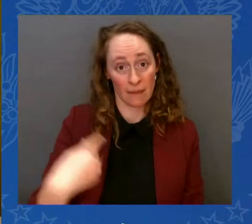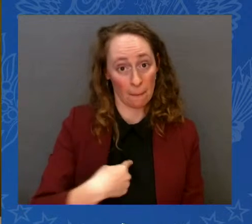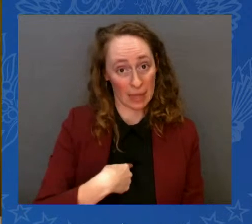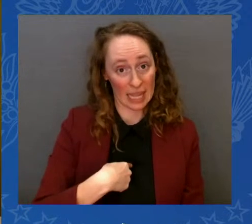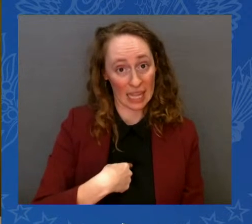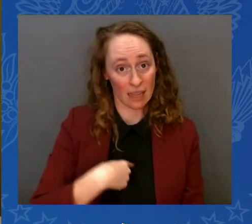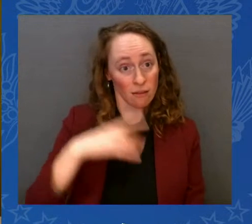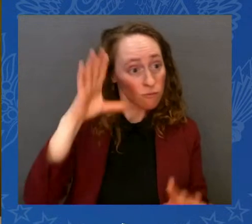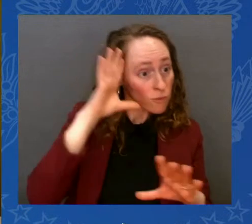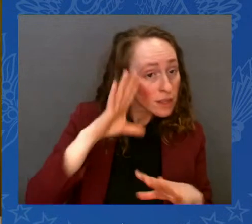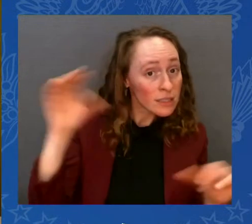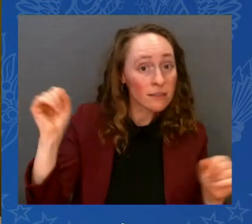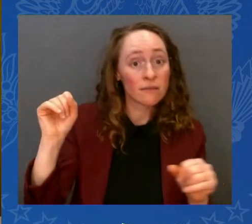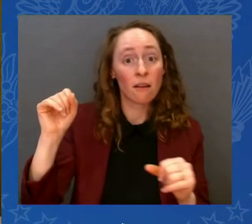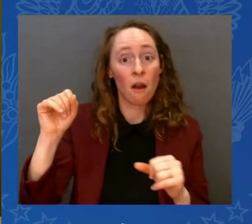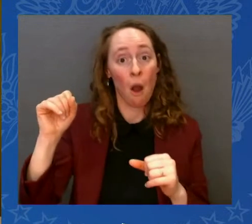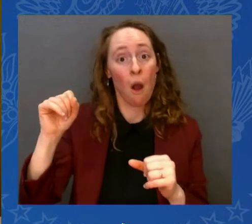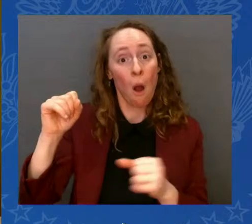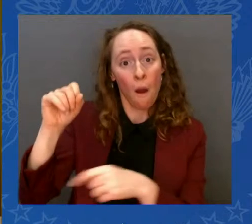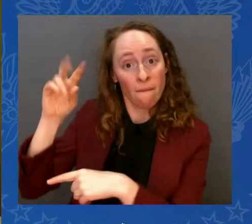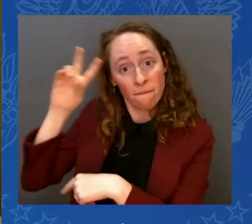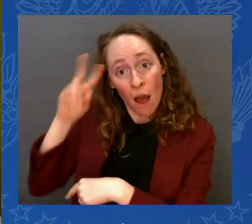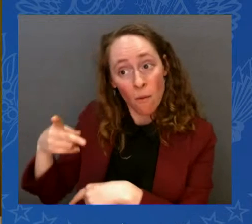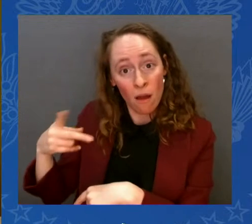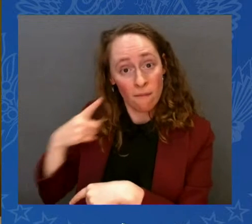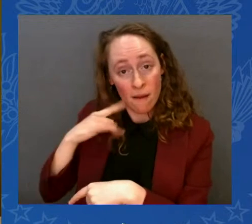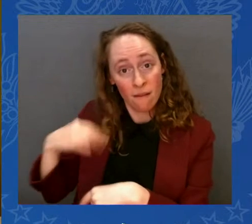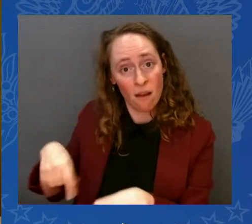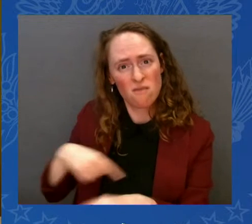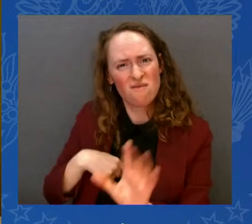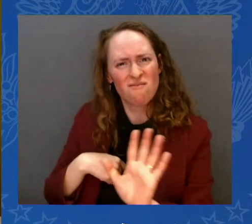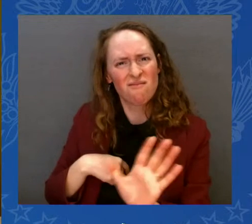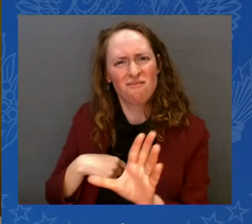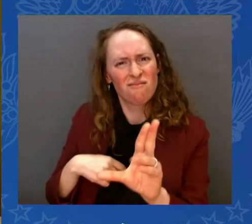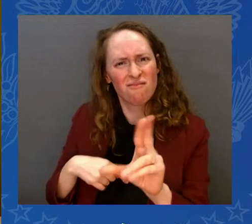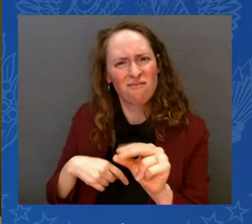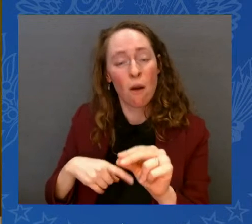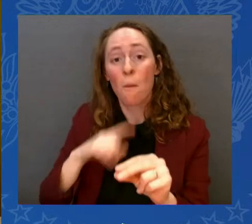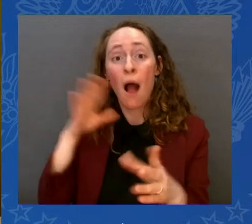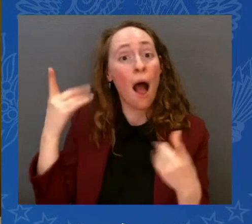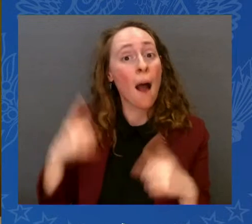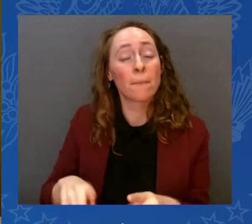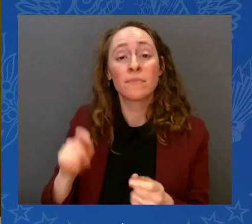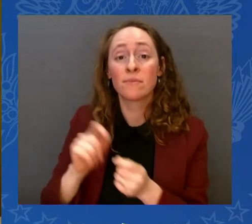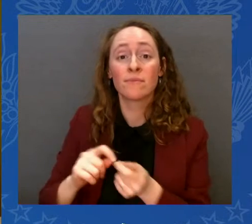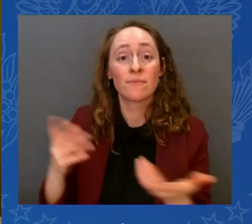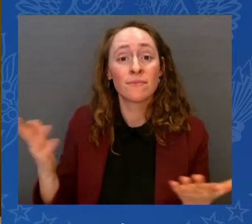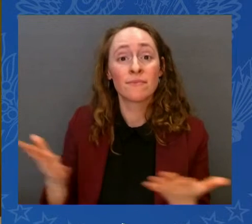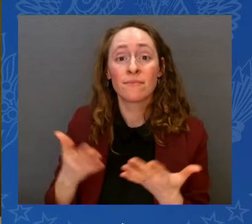but we created 12 million jobs. No -- that's never happened before in this period of time,